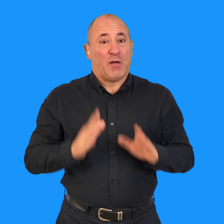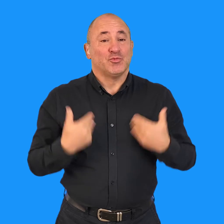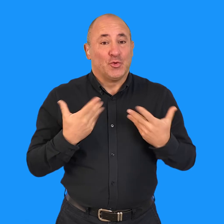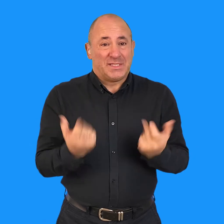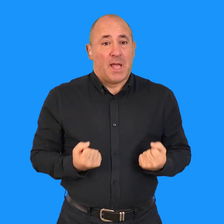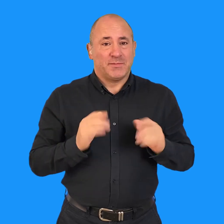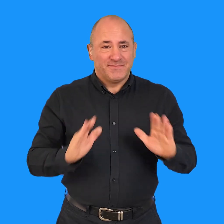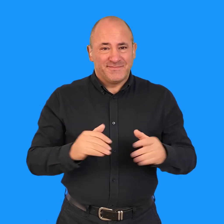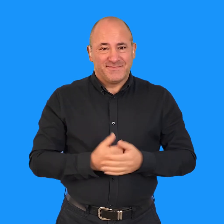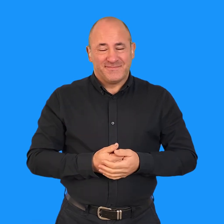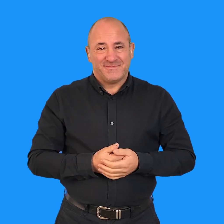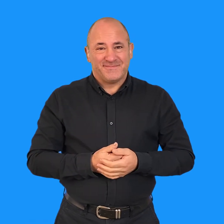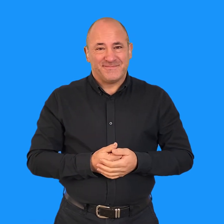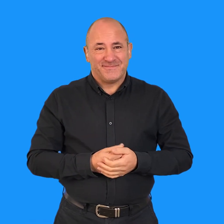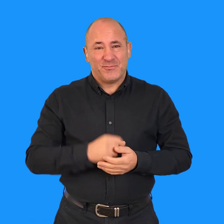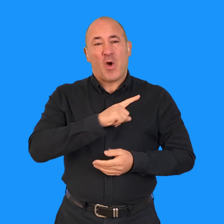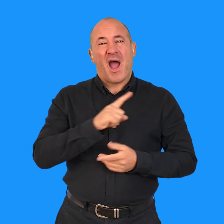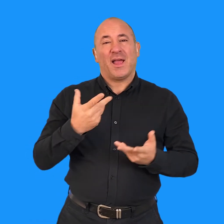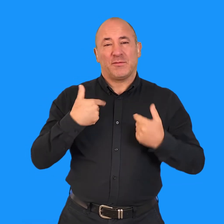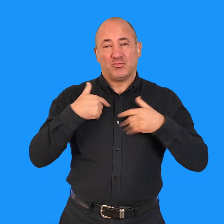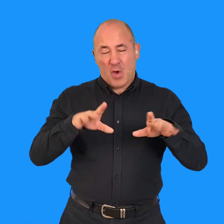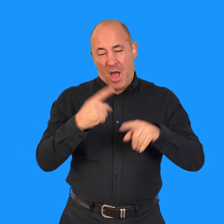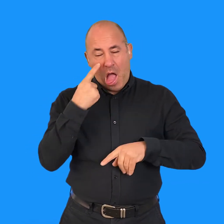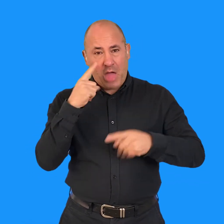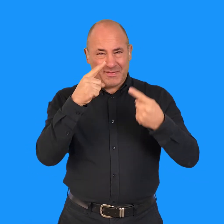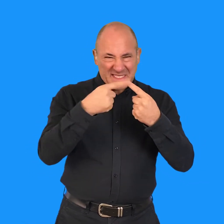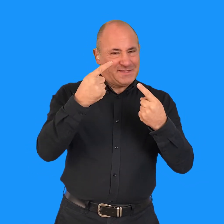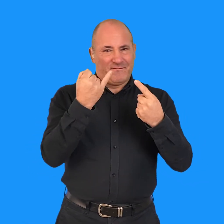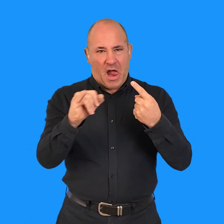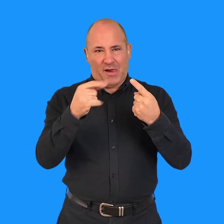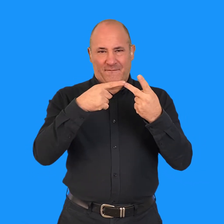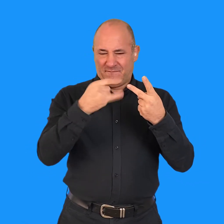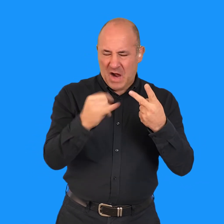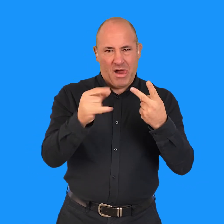that this particular work wasn't accessible, because we'd tried a number of things